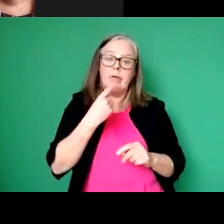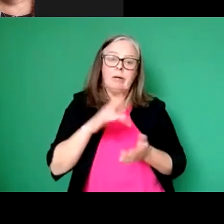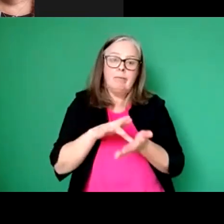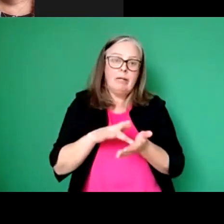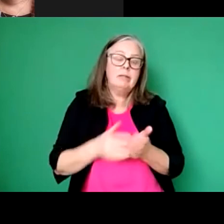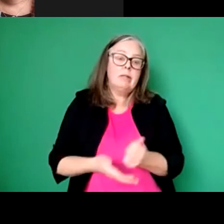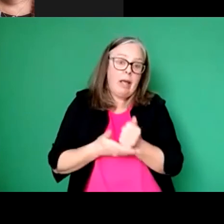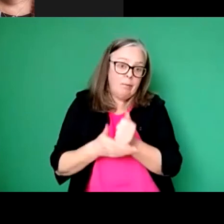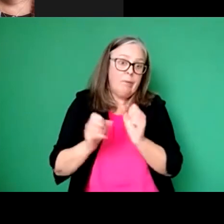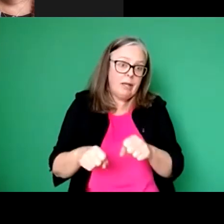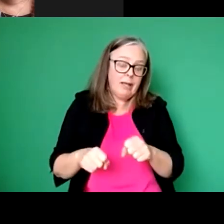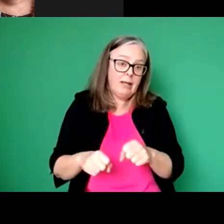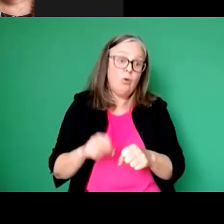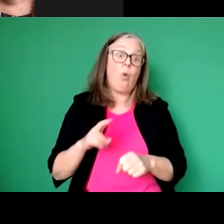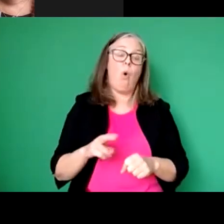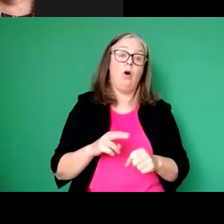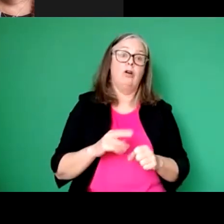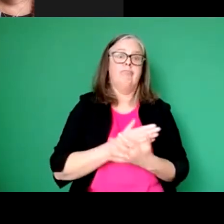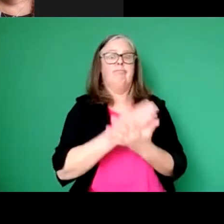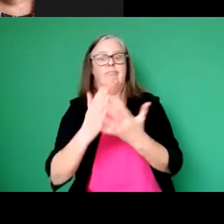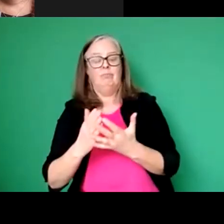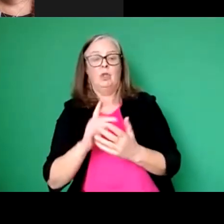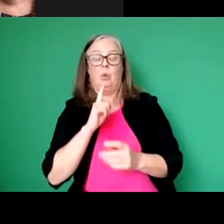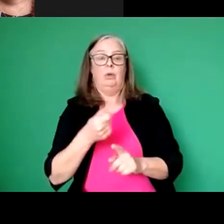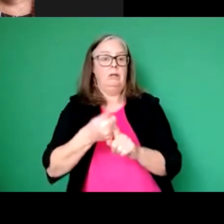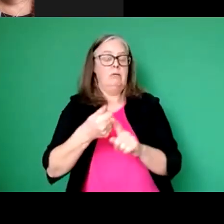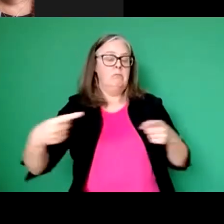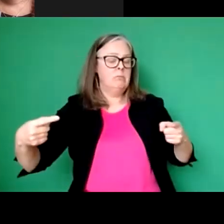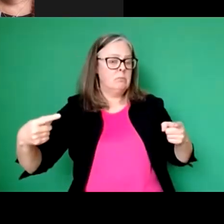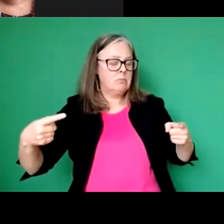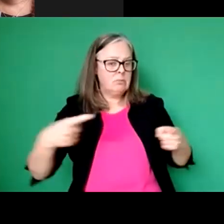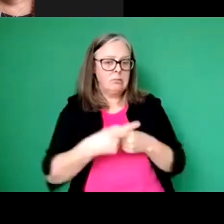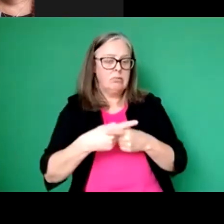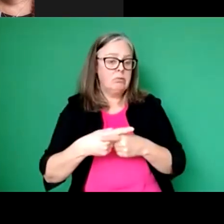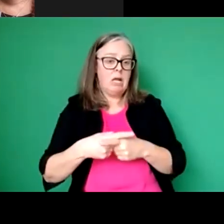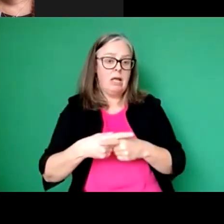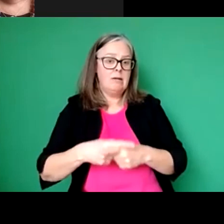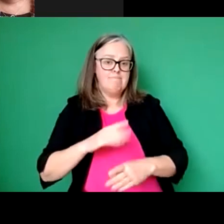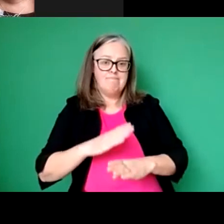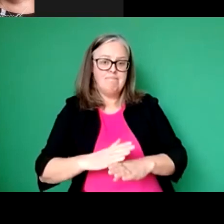or is this truly going to impact your ability of access uh so it needs to be more than just a